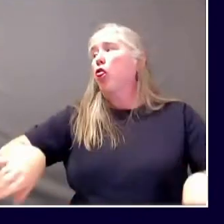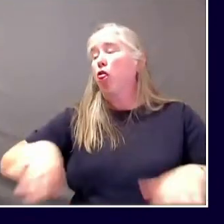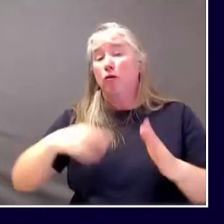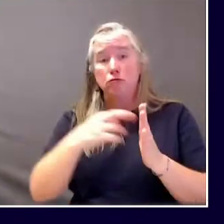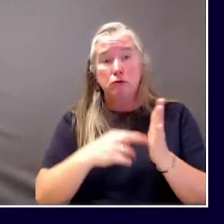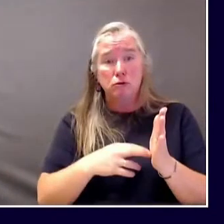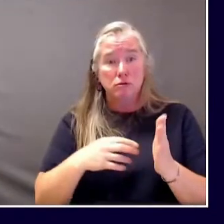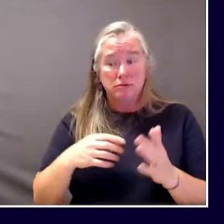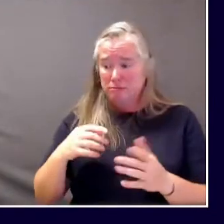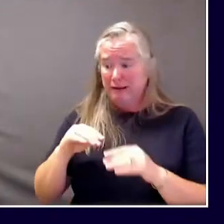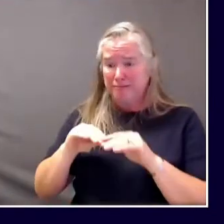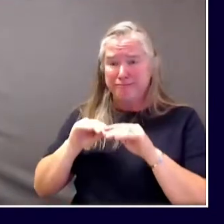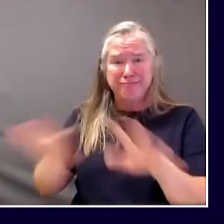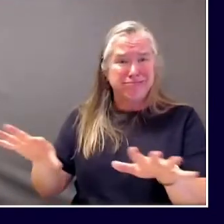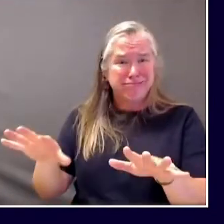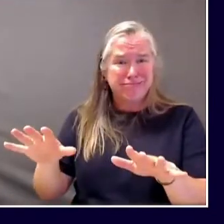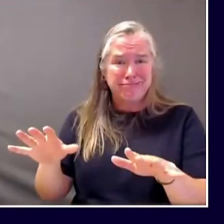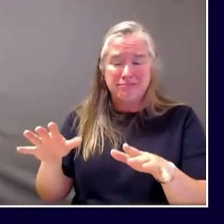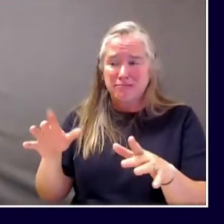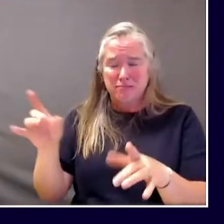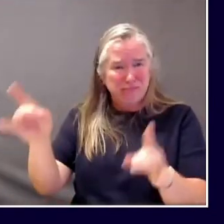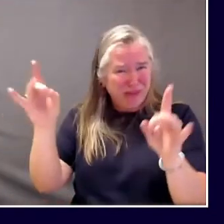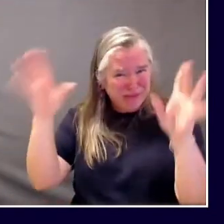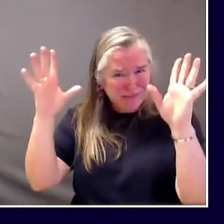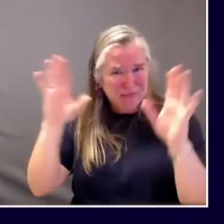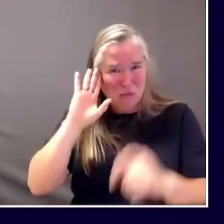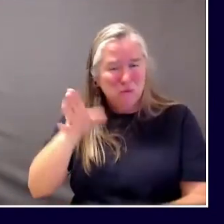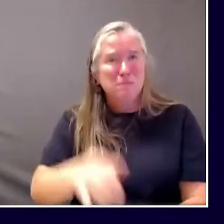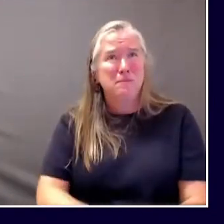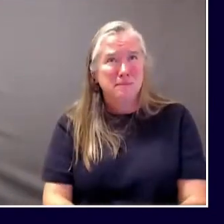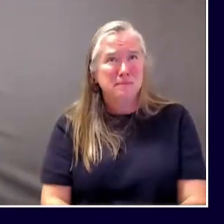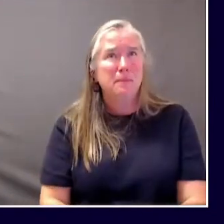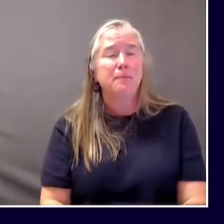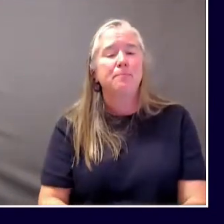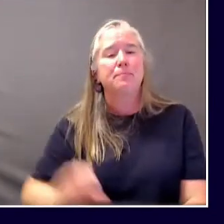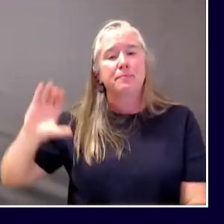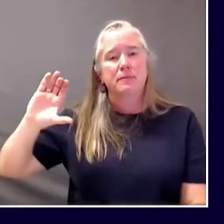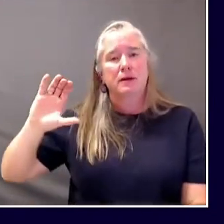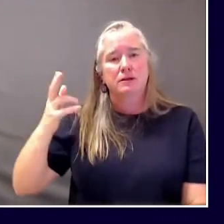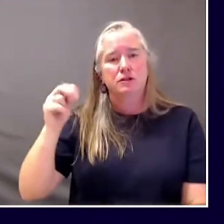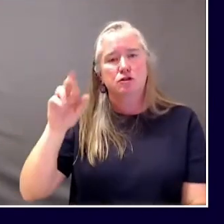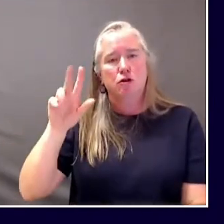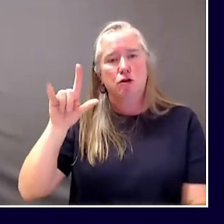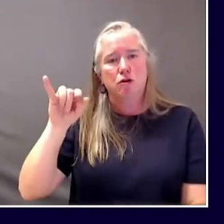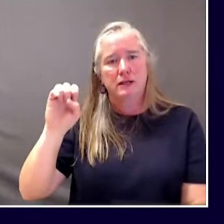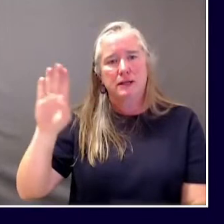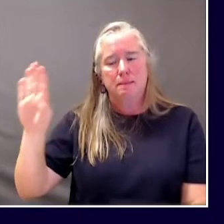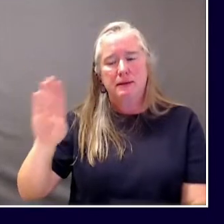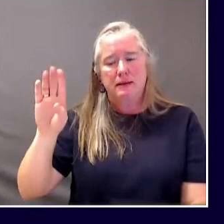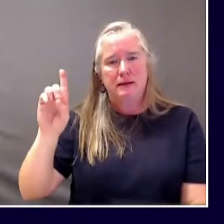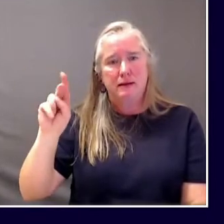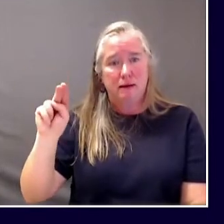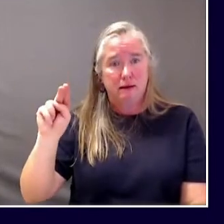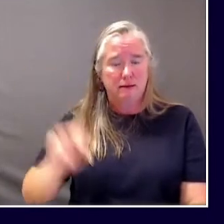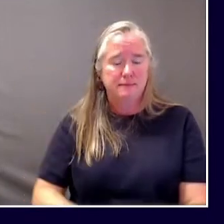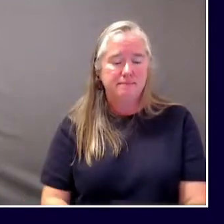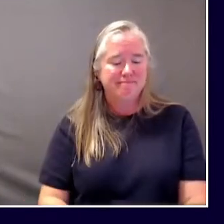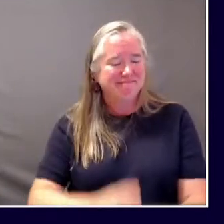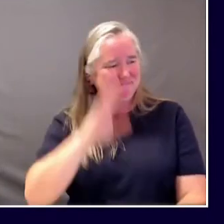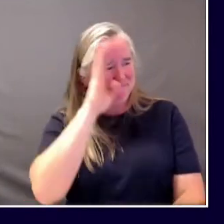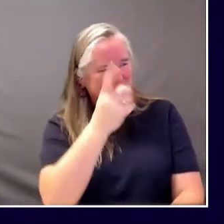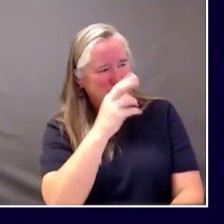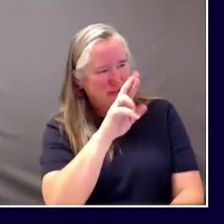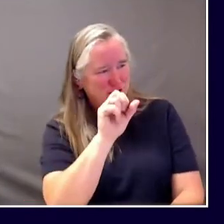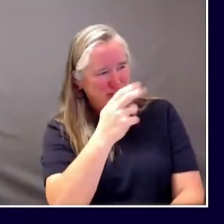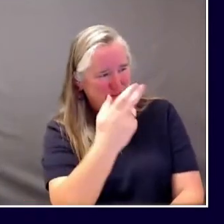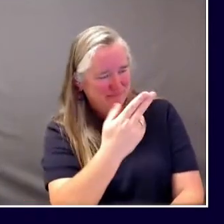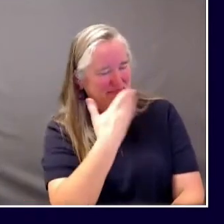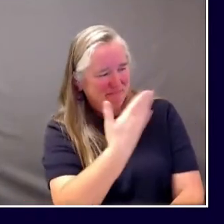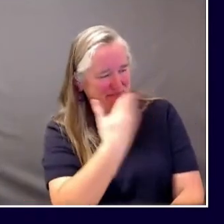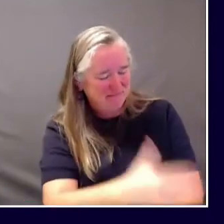thank you